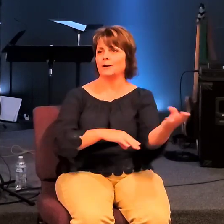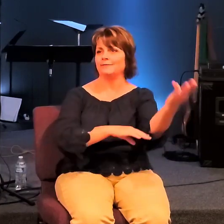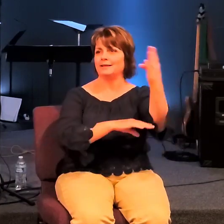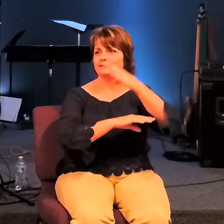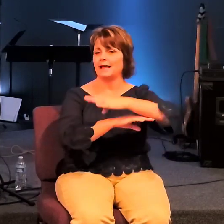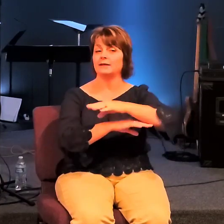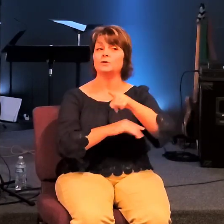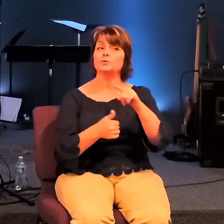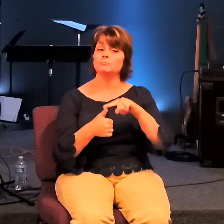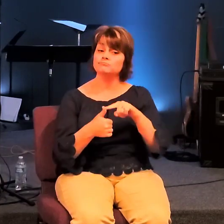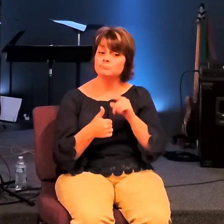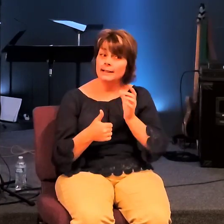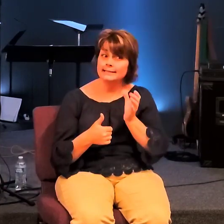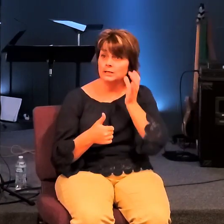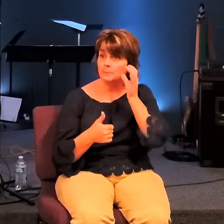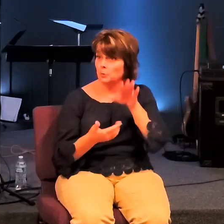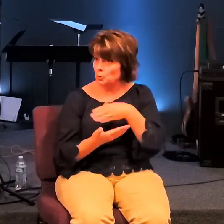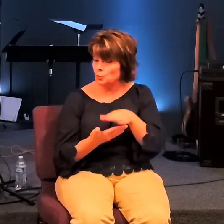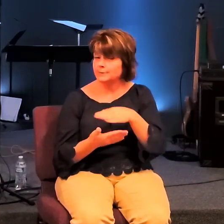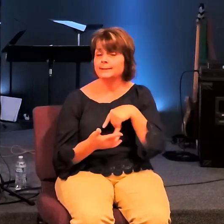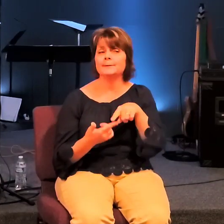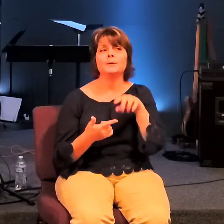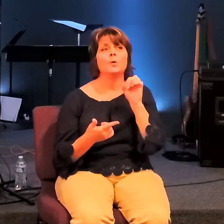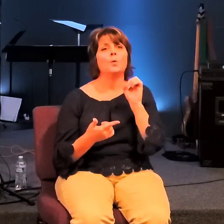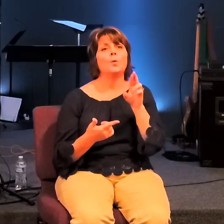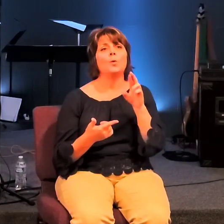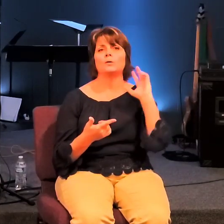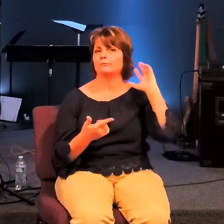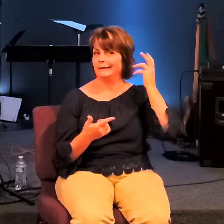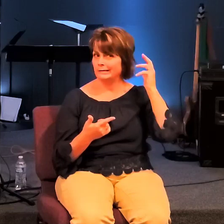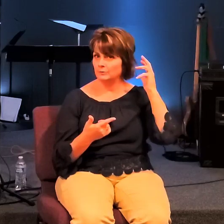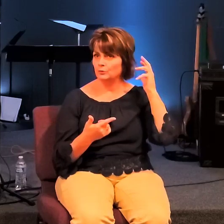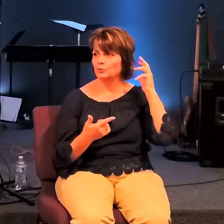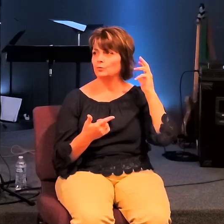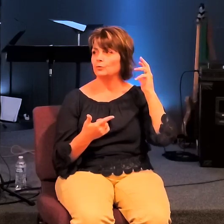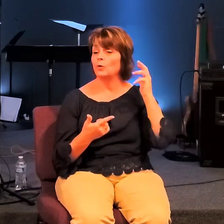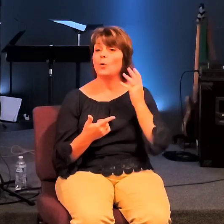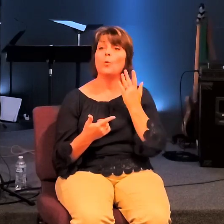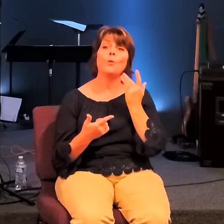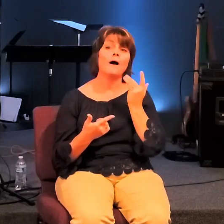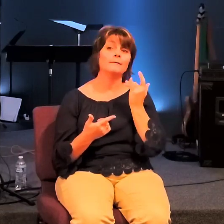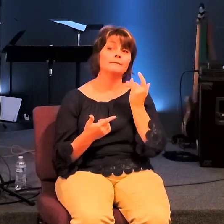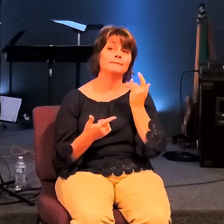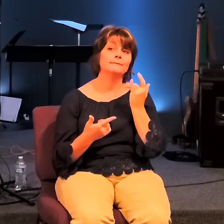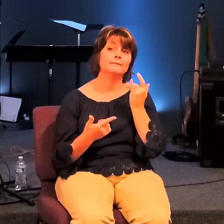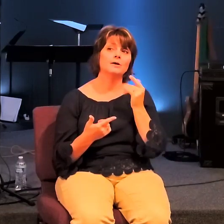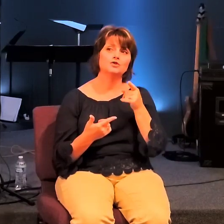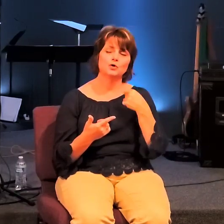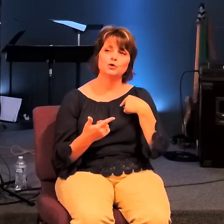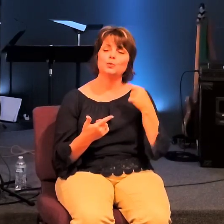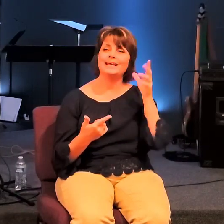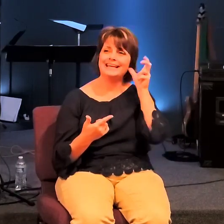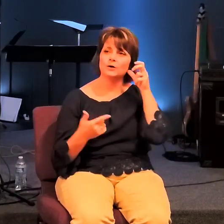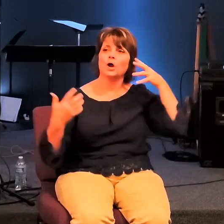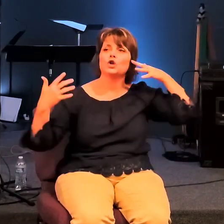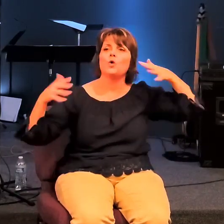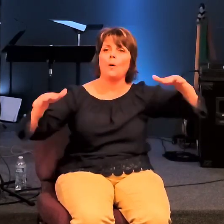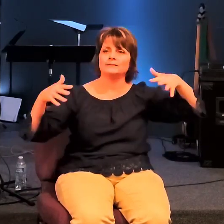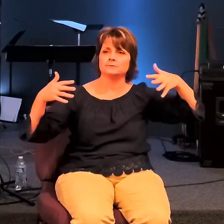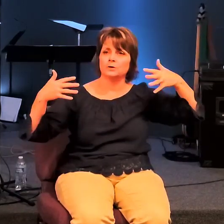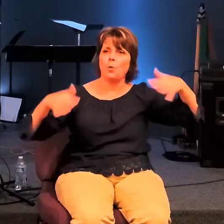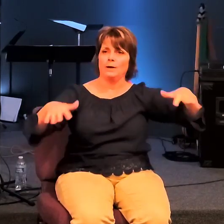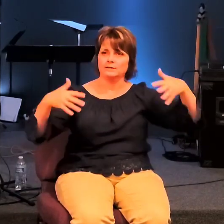music or maybe just listen to the radio just so that you have some noise going on in the